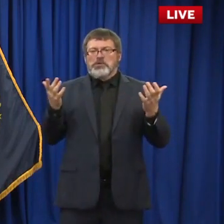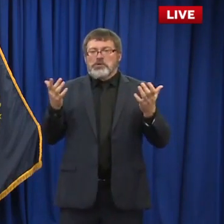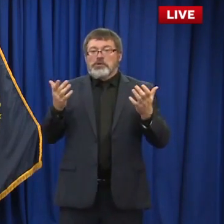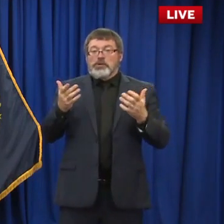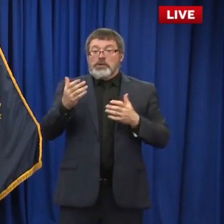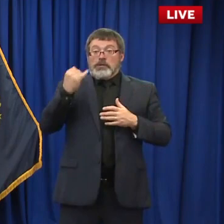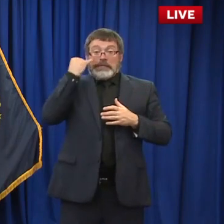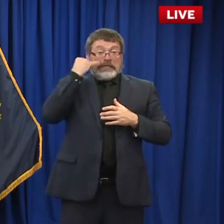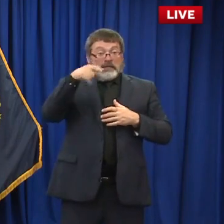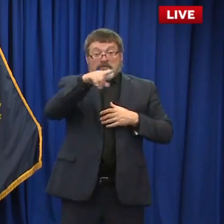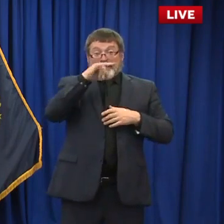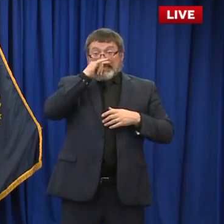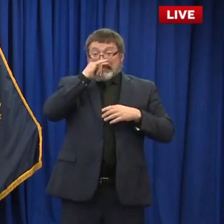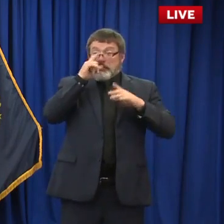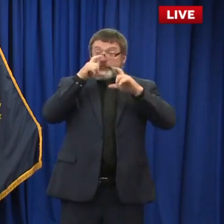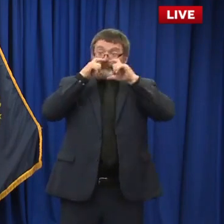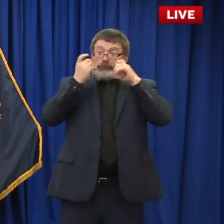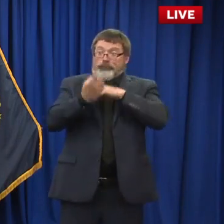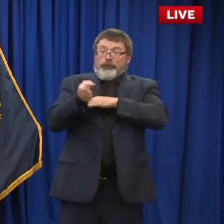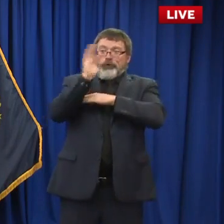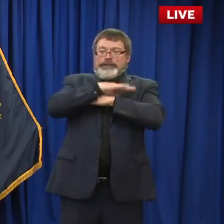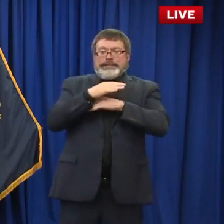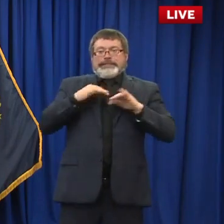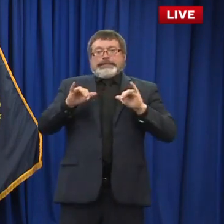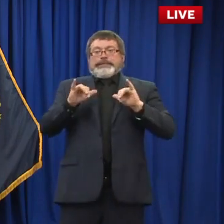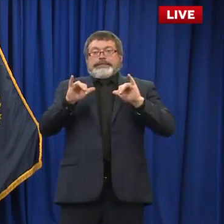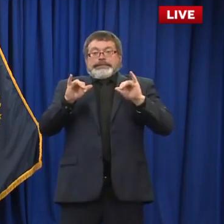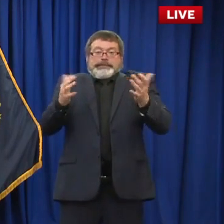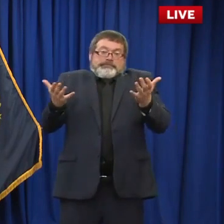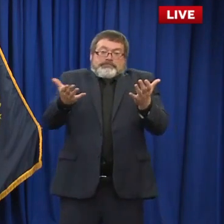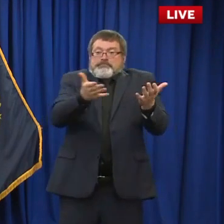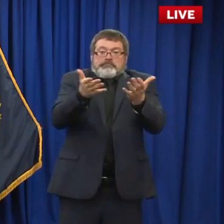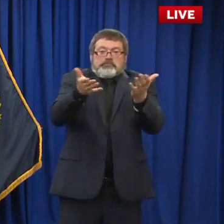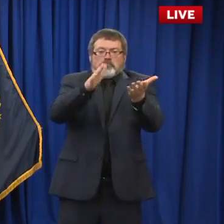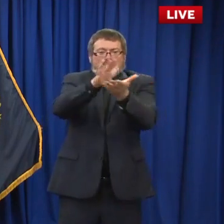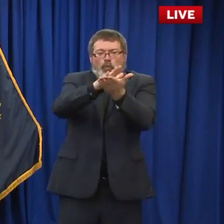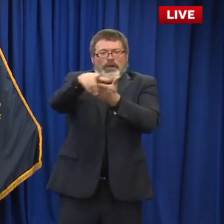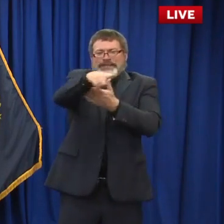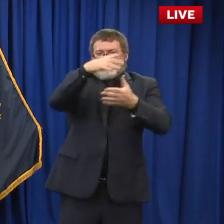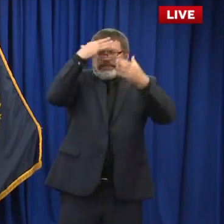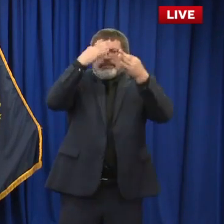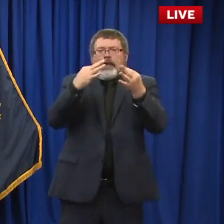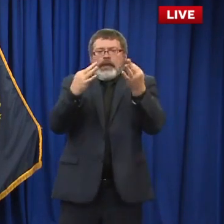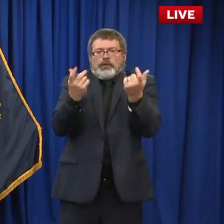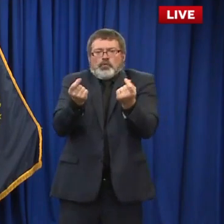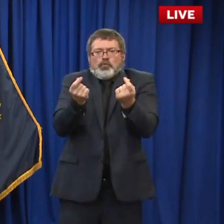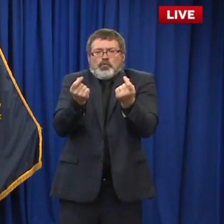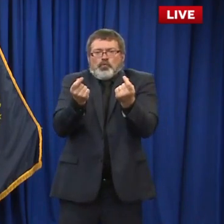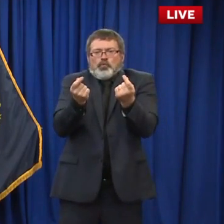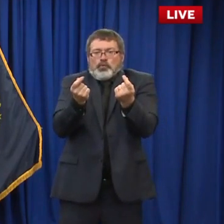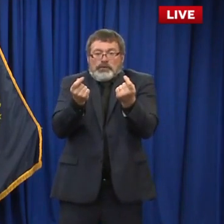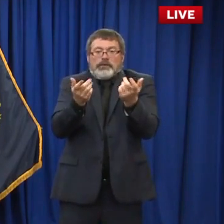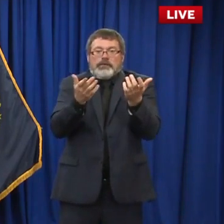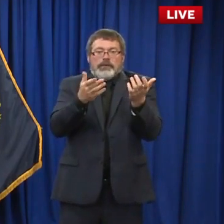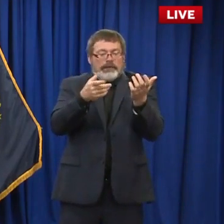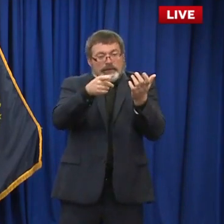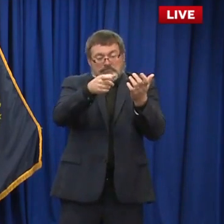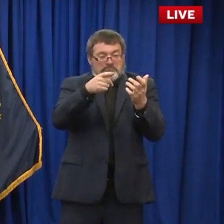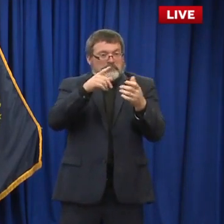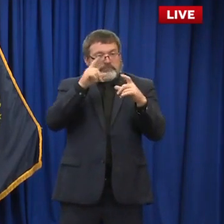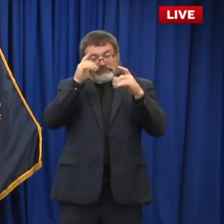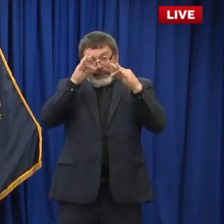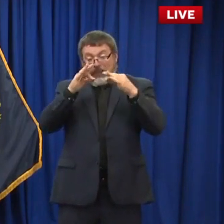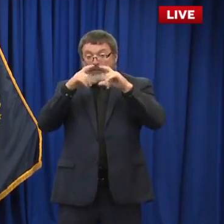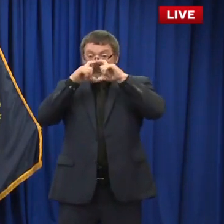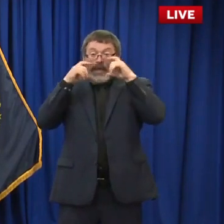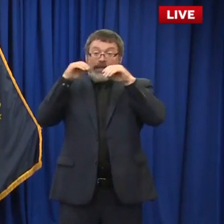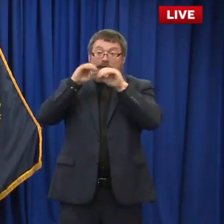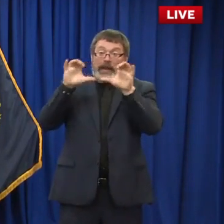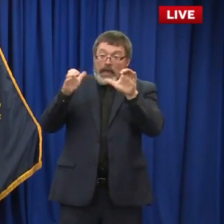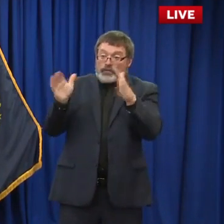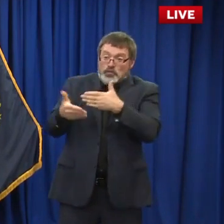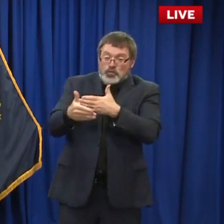A MANDATE, KIDS HAVE TO WEAR THEM ALL DAY LONG, I DON'T KNOW WHAT THE INDIVIDUAL MANDATES YOU'RE TALKING ABOUT ARE, BUT LET'S SAY IT'S A MANDATE SAYING KID HAVE TO WEAR THAT MASK ALL